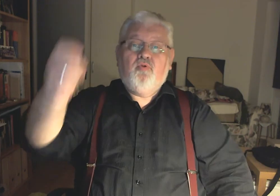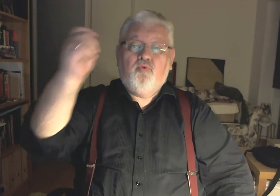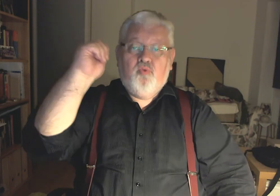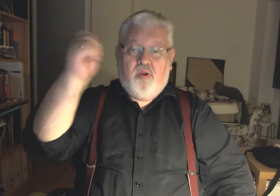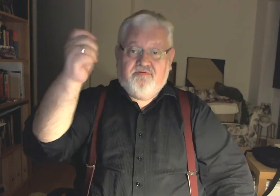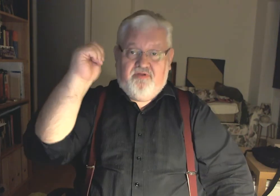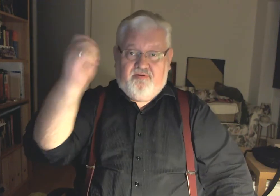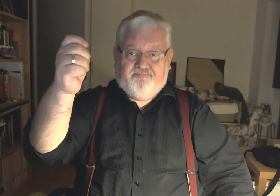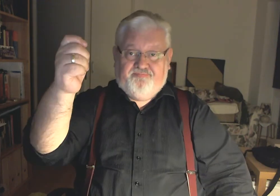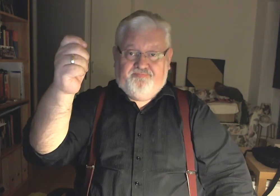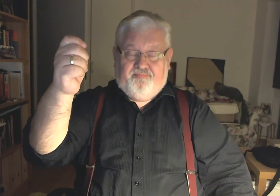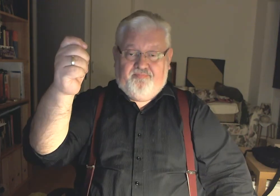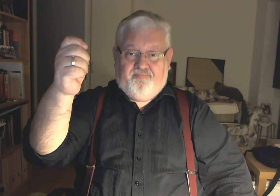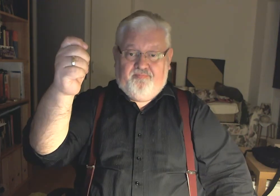Tórshavn